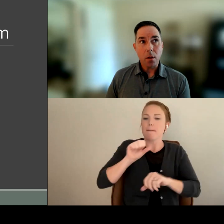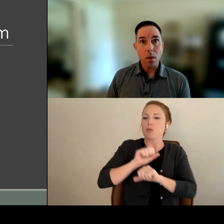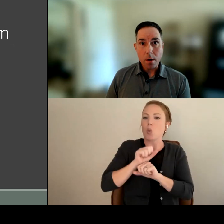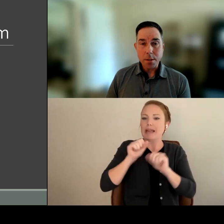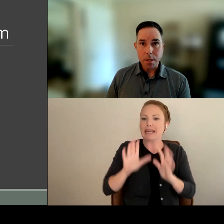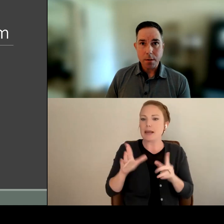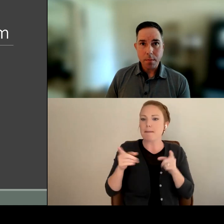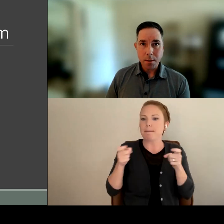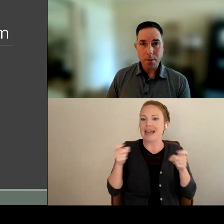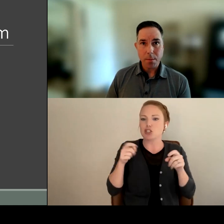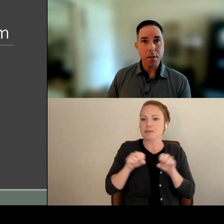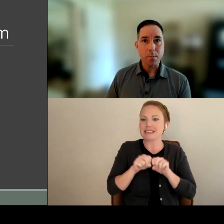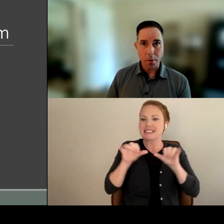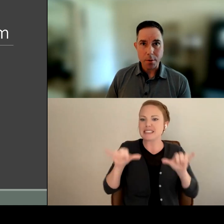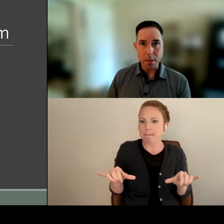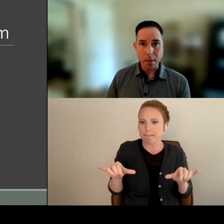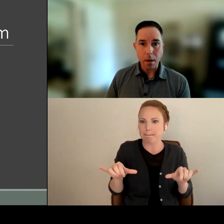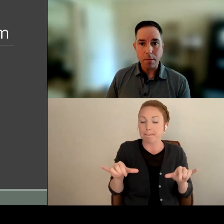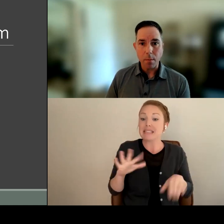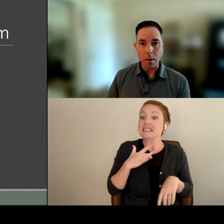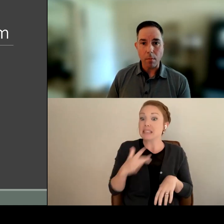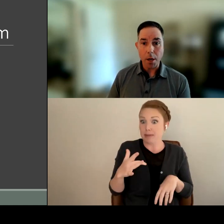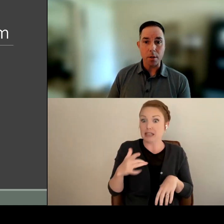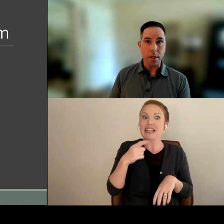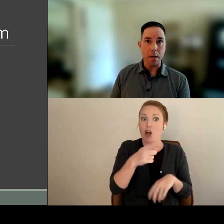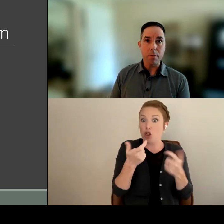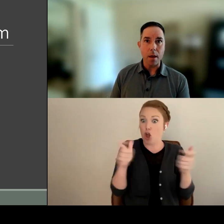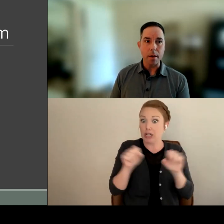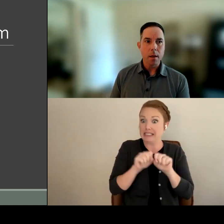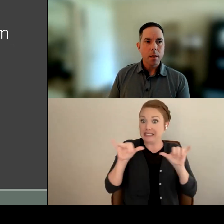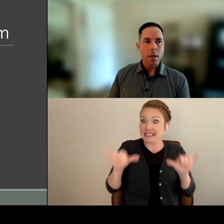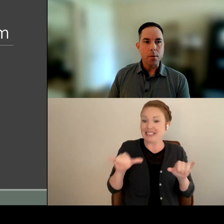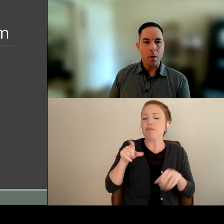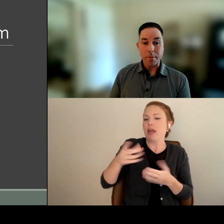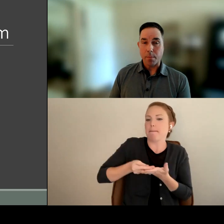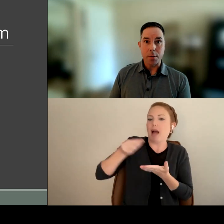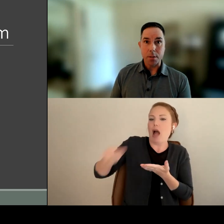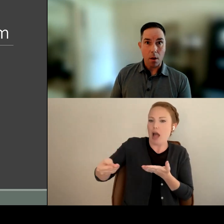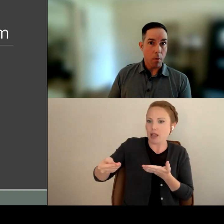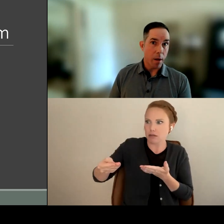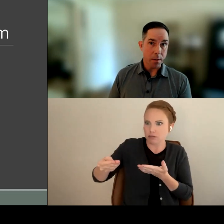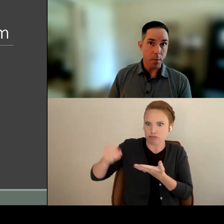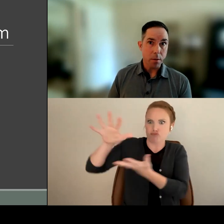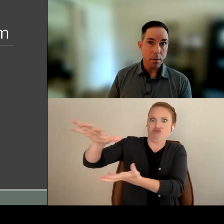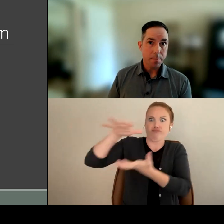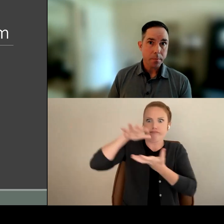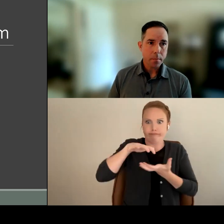If it's a large system, these are typically purchased, and a lot of them are modular enough that you don't have to purchase all the bells and whistles.